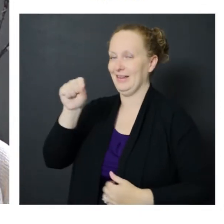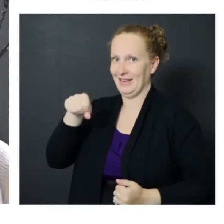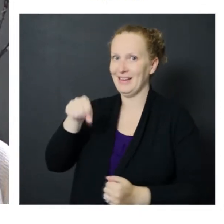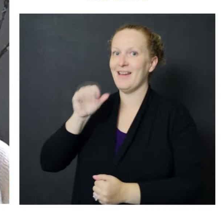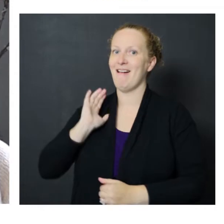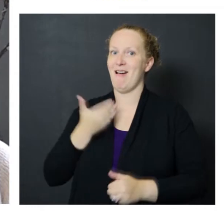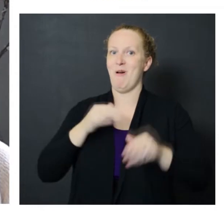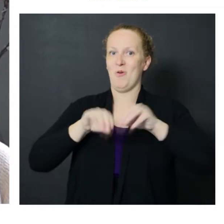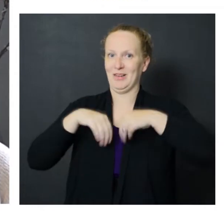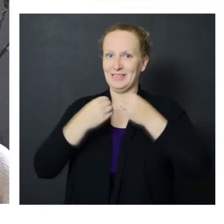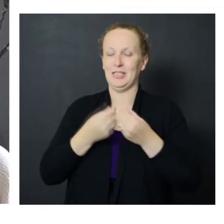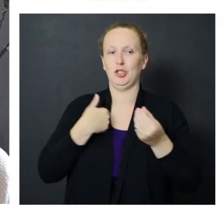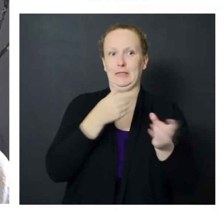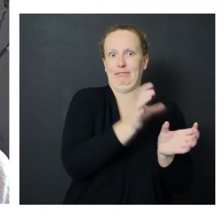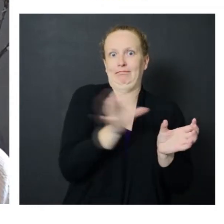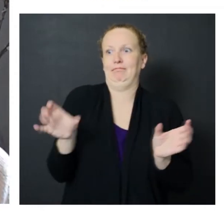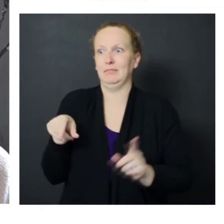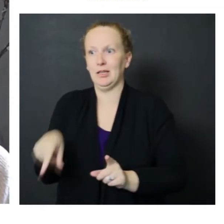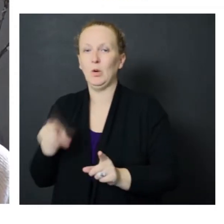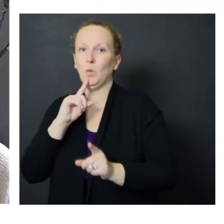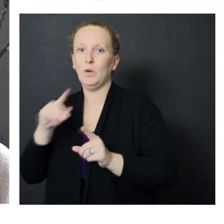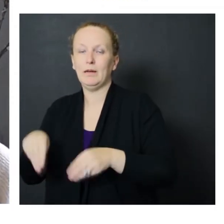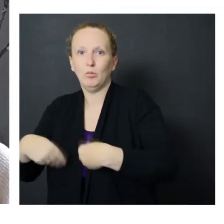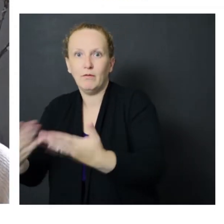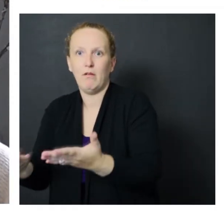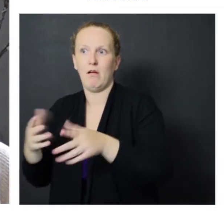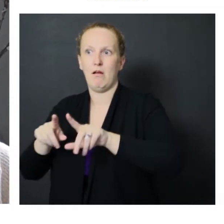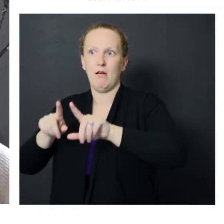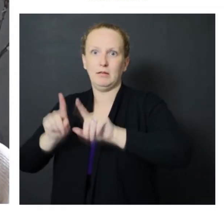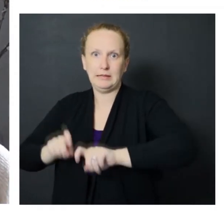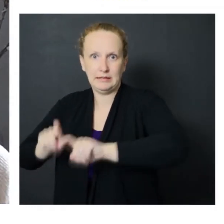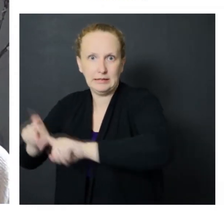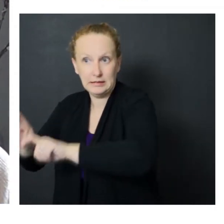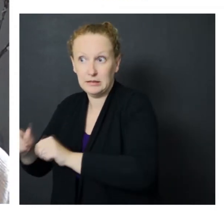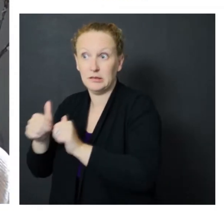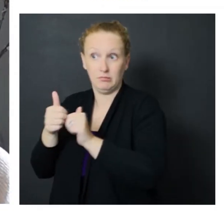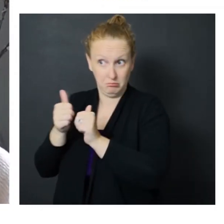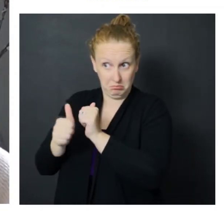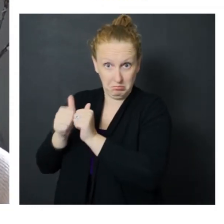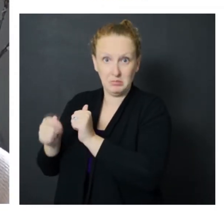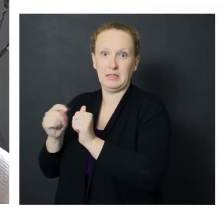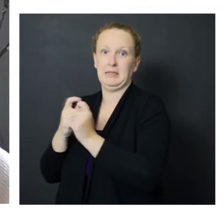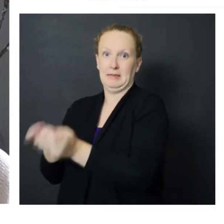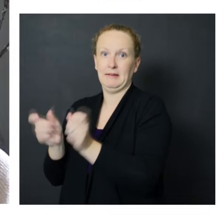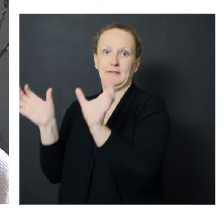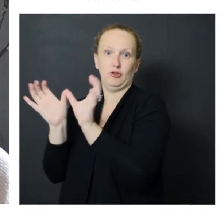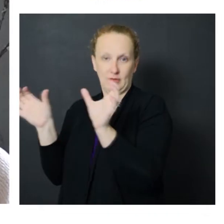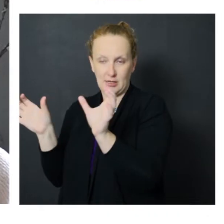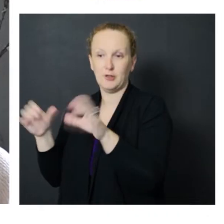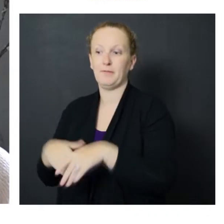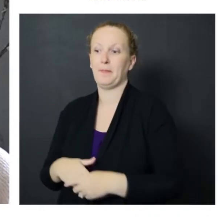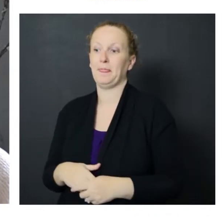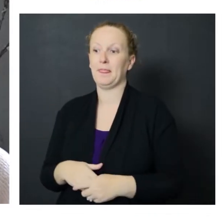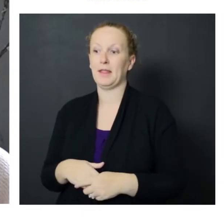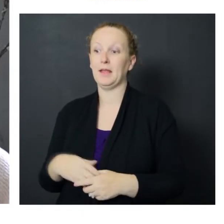us organization, testing, delivering exams, and, ah, what we discovered, as everybody else across the world